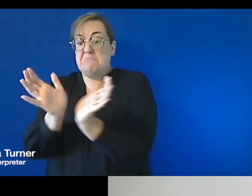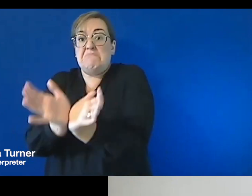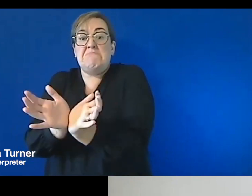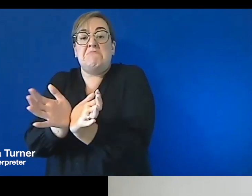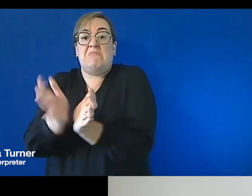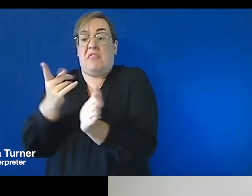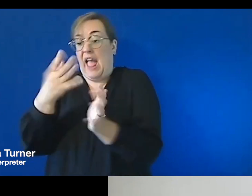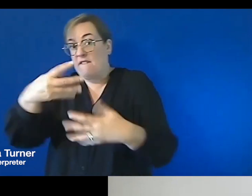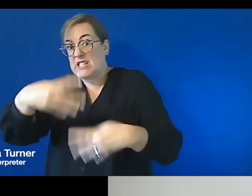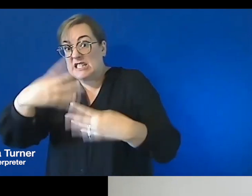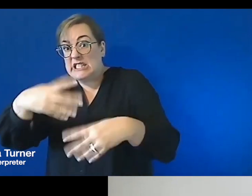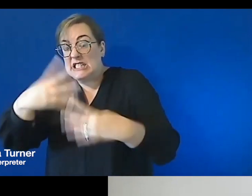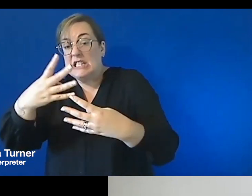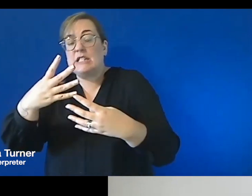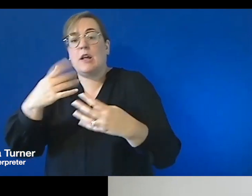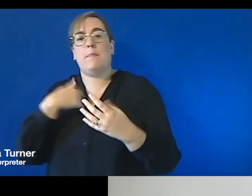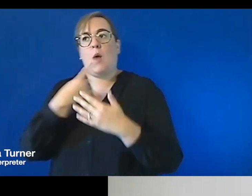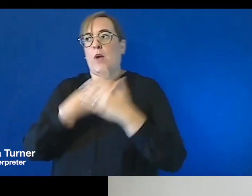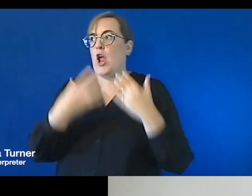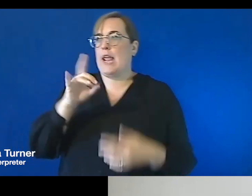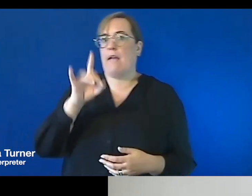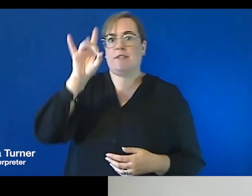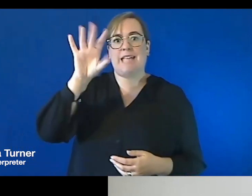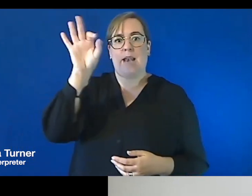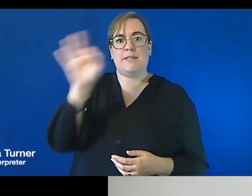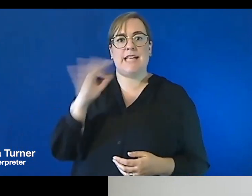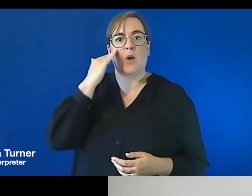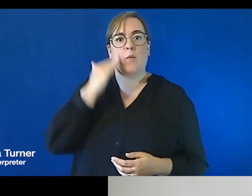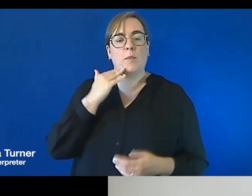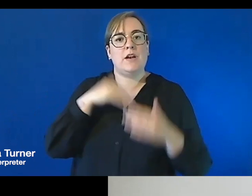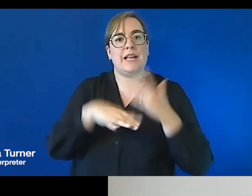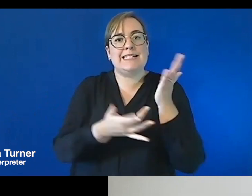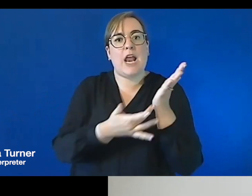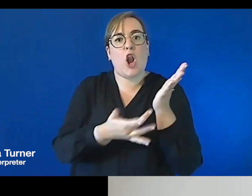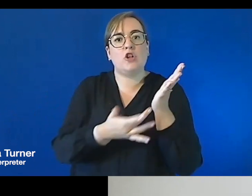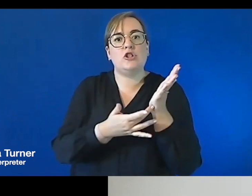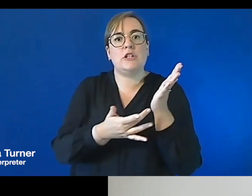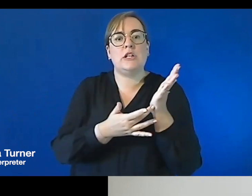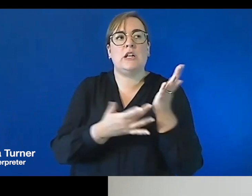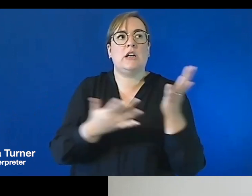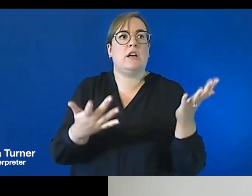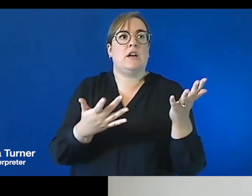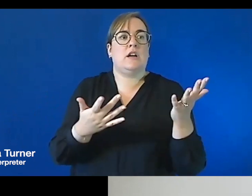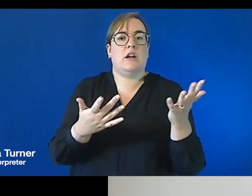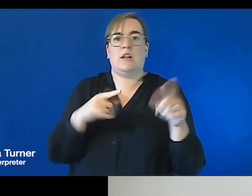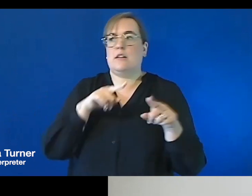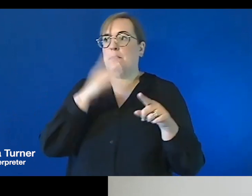11, 12 percent of women in technology, disabled people still have have no access and yes I mean